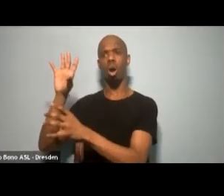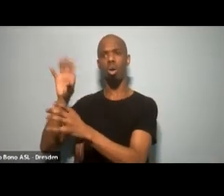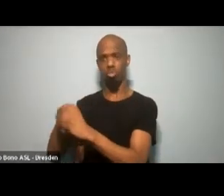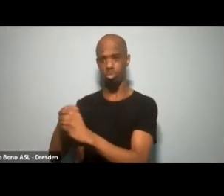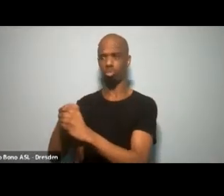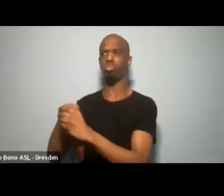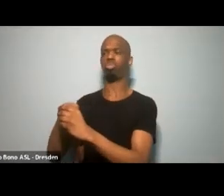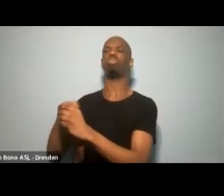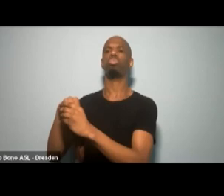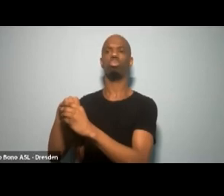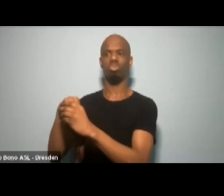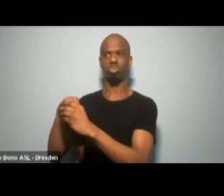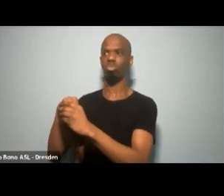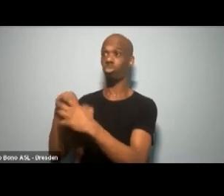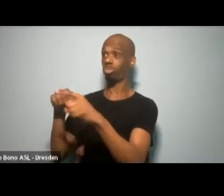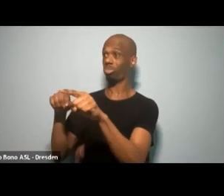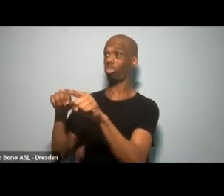Right now, our focus